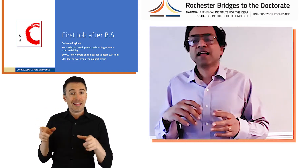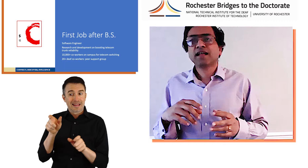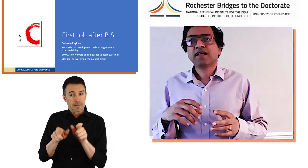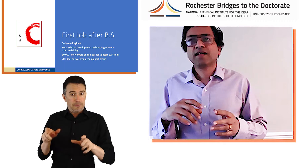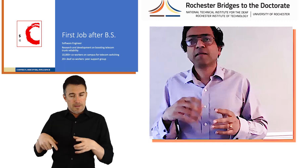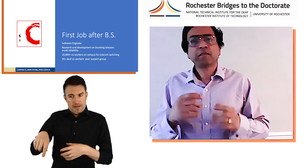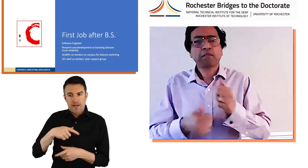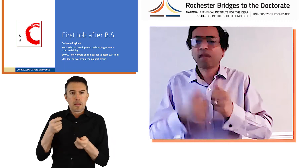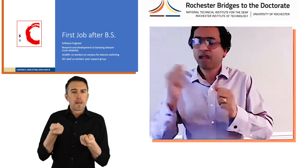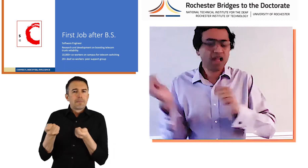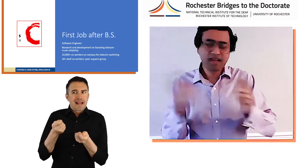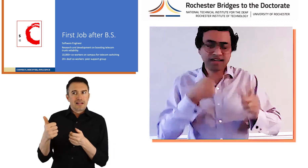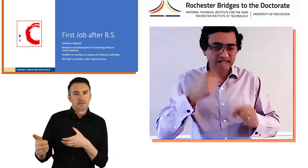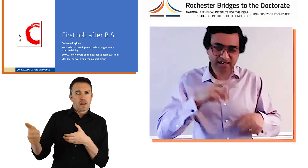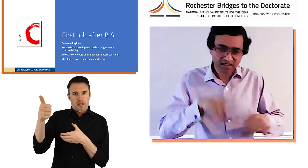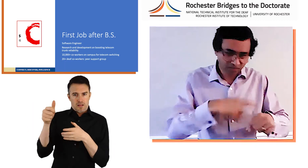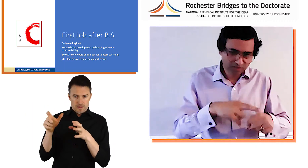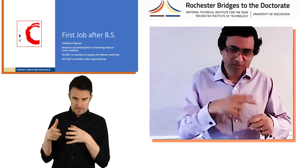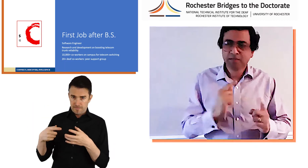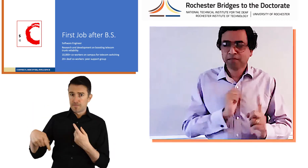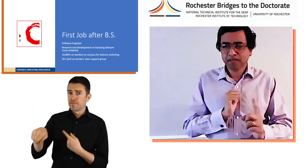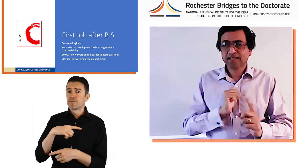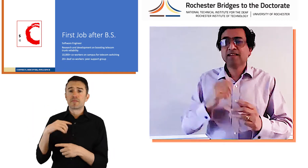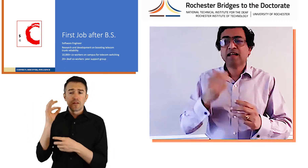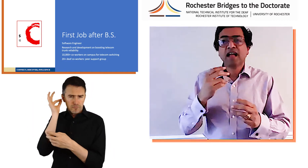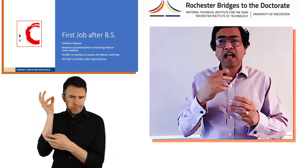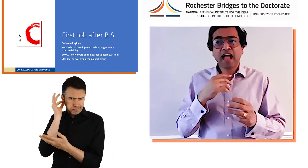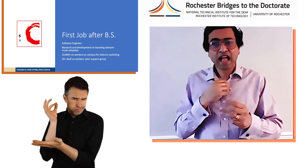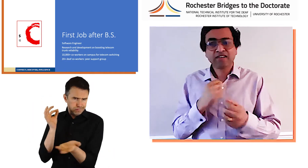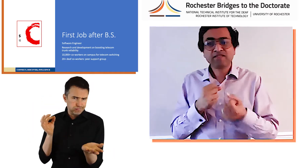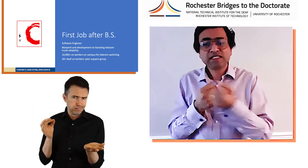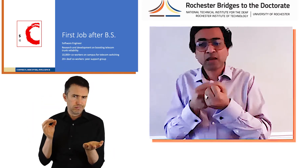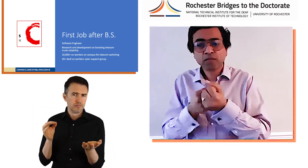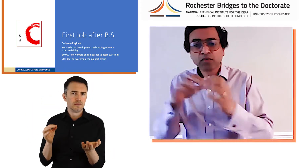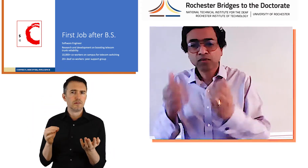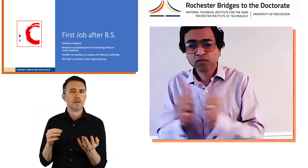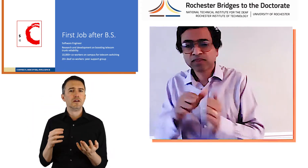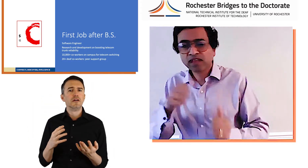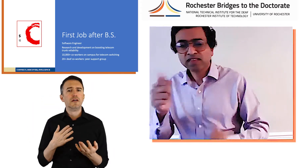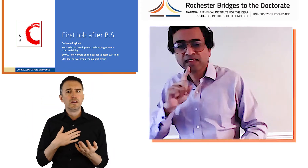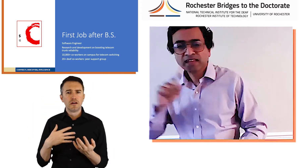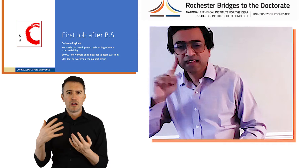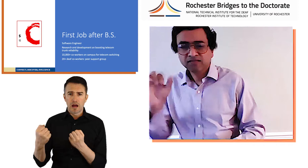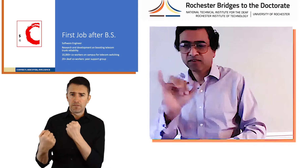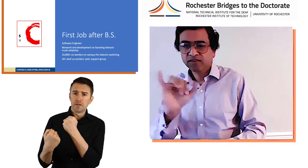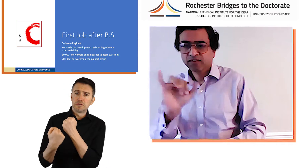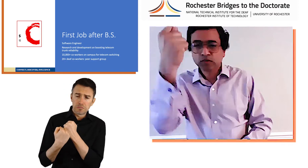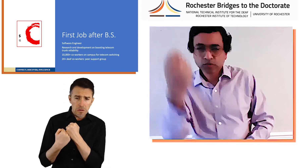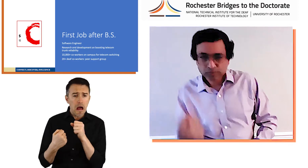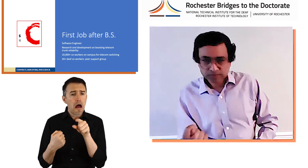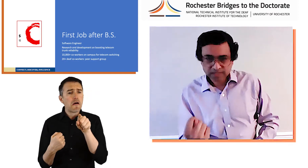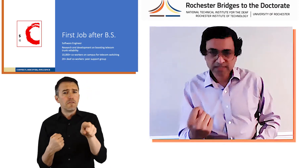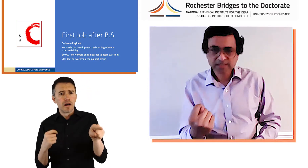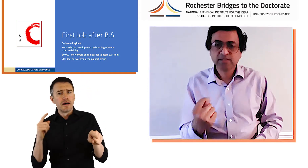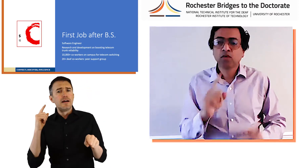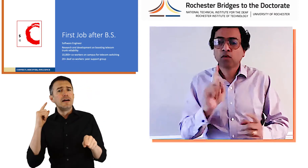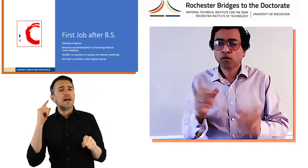under my manager, and all of them were hearing, of course. I was the only deaf person. But I did have support from other deaf people.